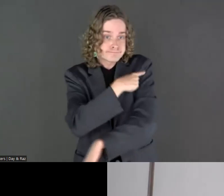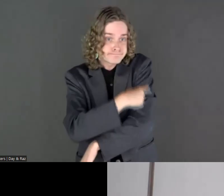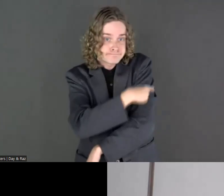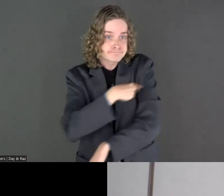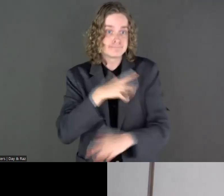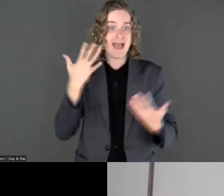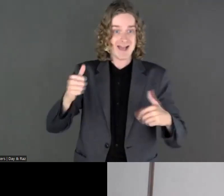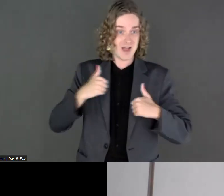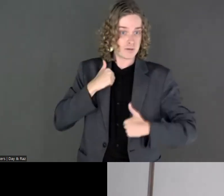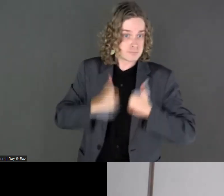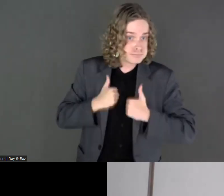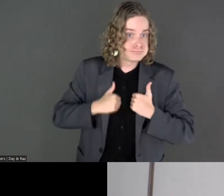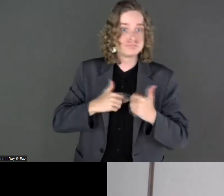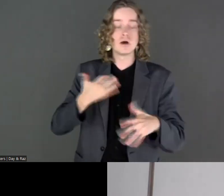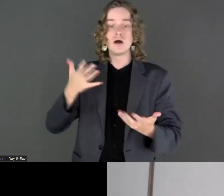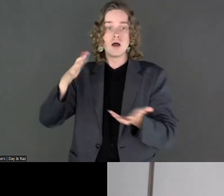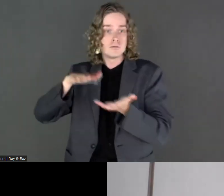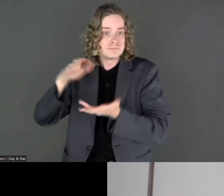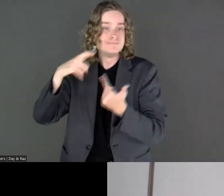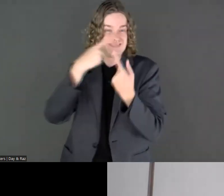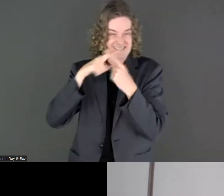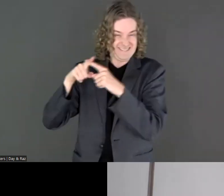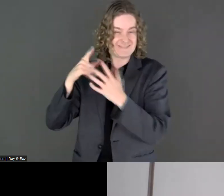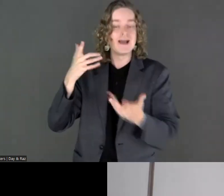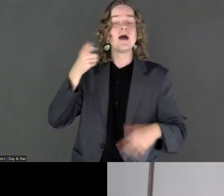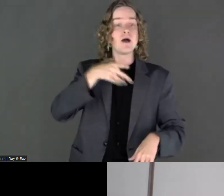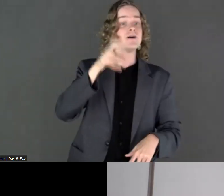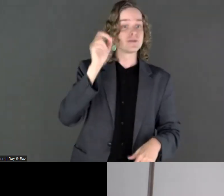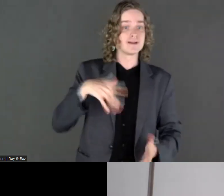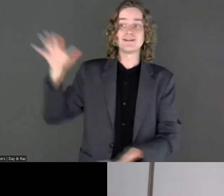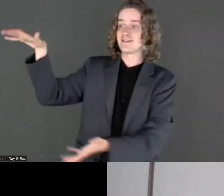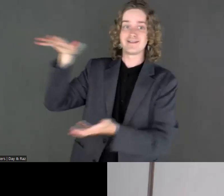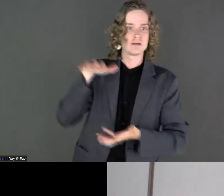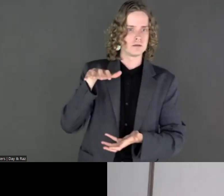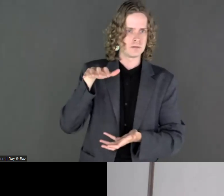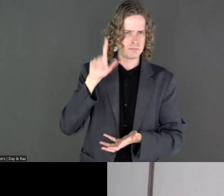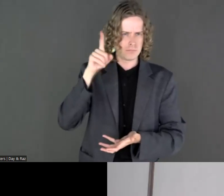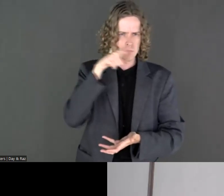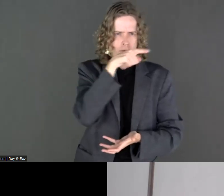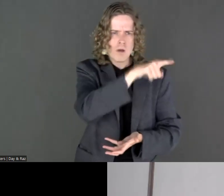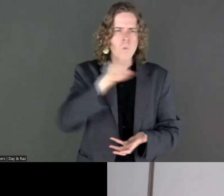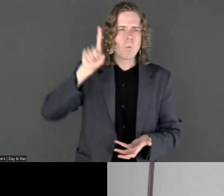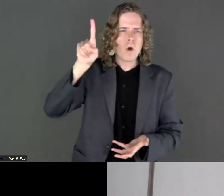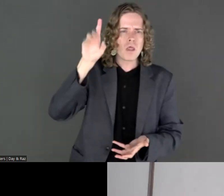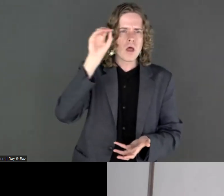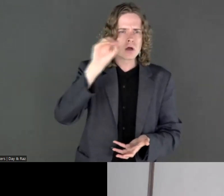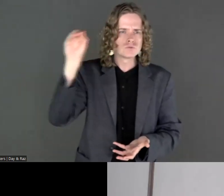the bedrock to get to this. It's impossible. It's too expensive and too costly. So we need to have